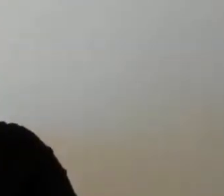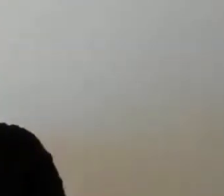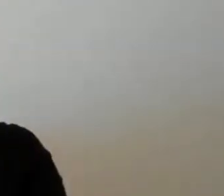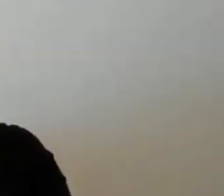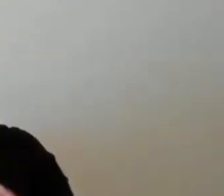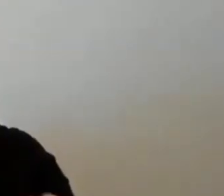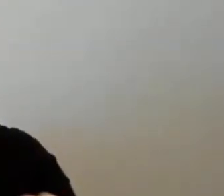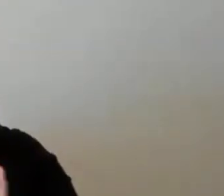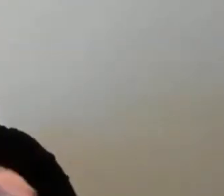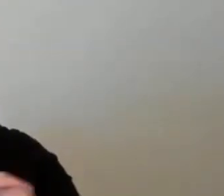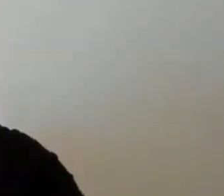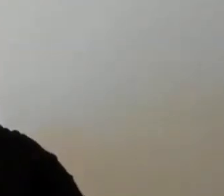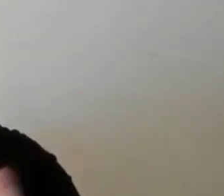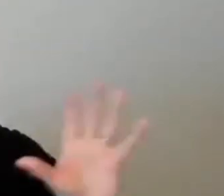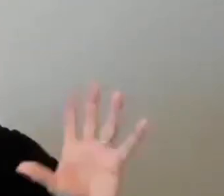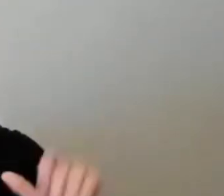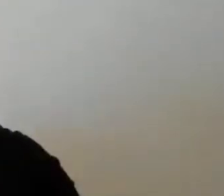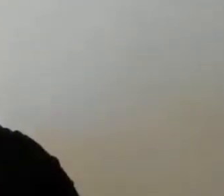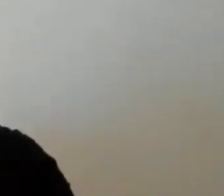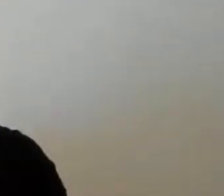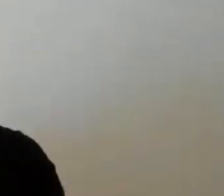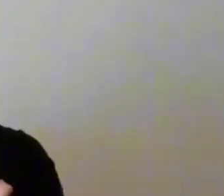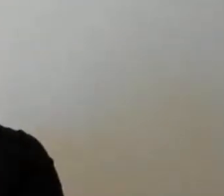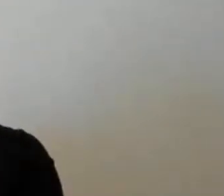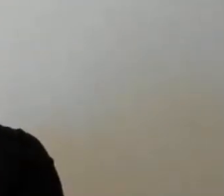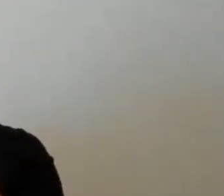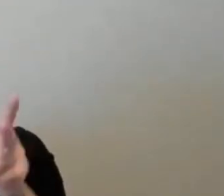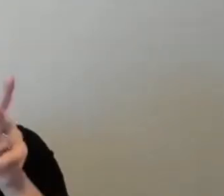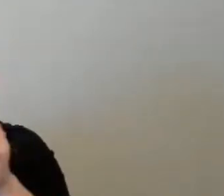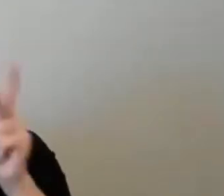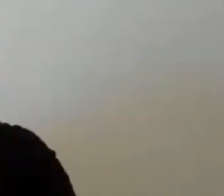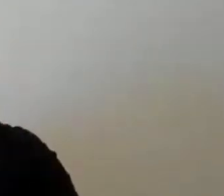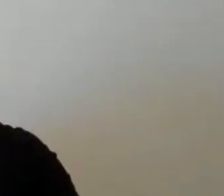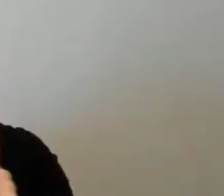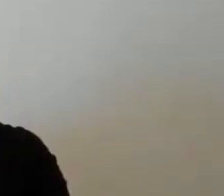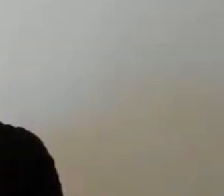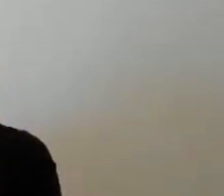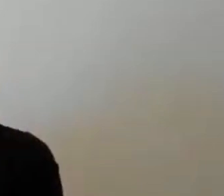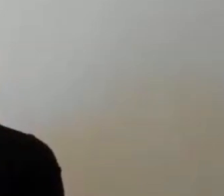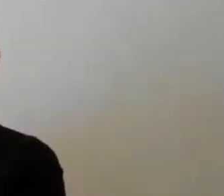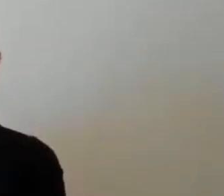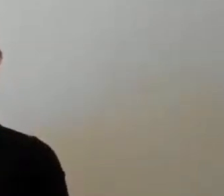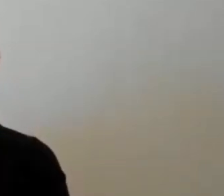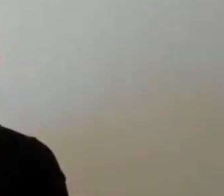and a belief that people are at the center of, of the creative process of all of her work.